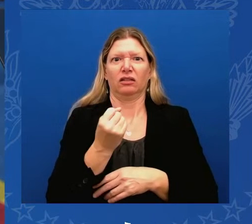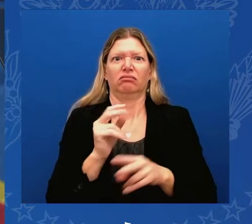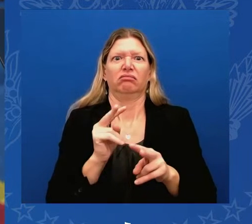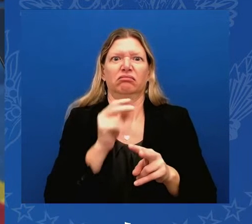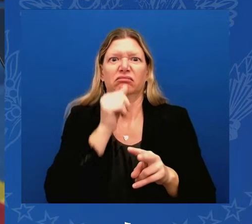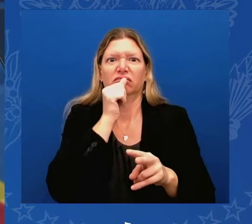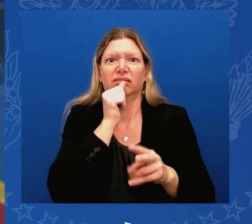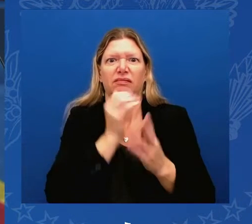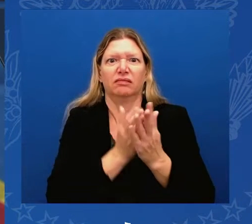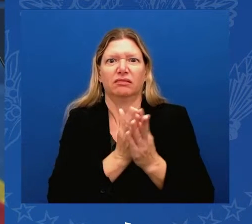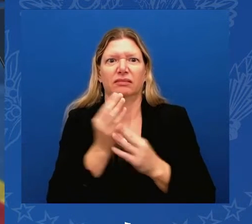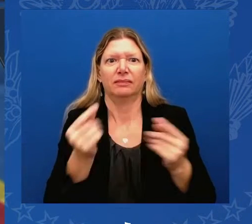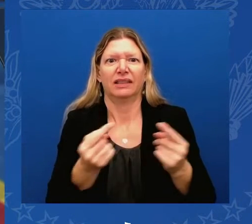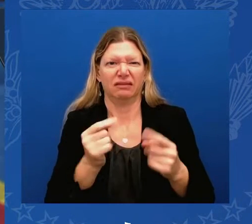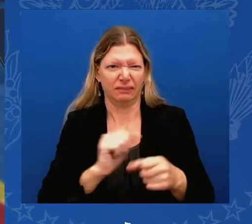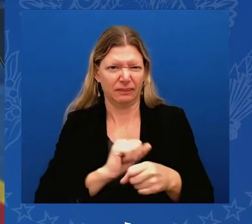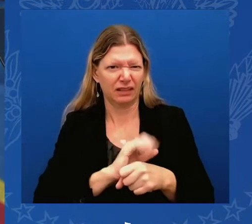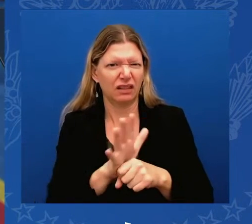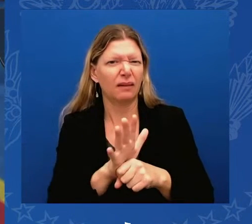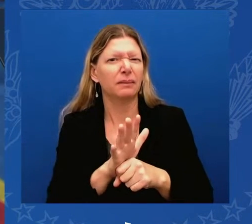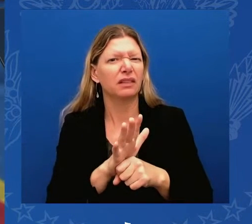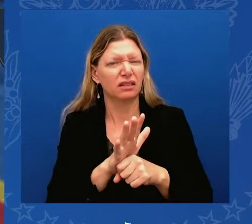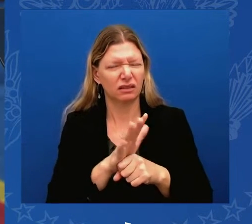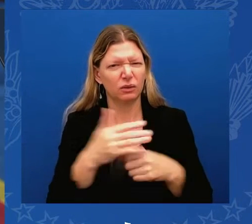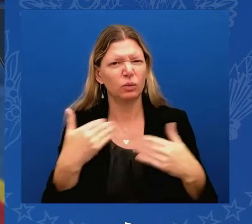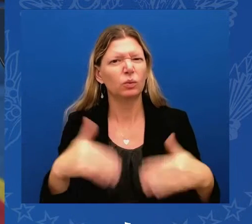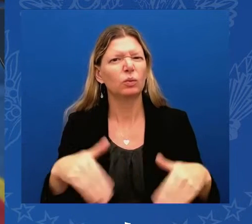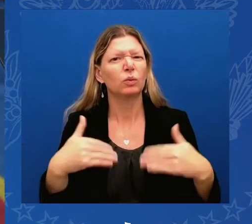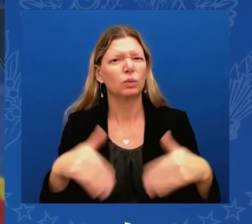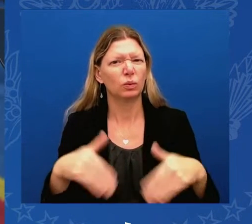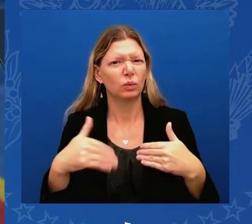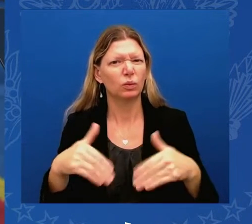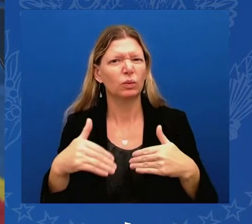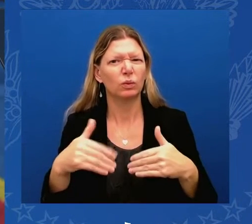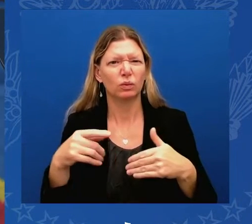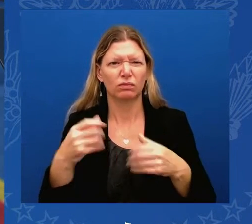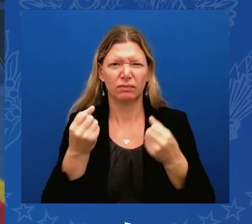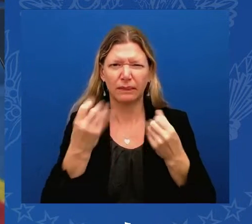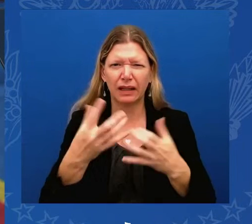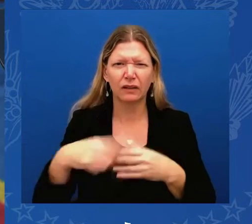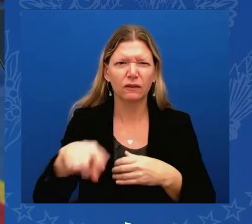brothers, sisters, who were -- aren't able to be here to celebrate with you today --